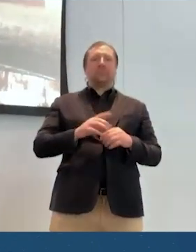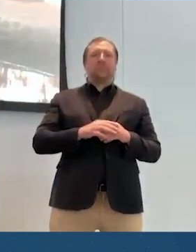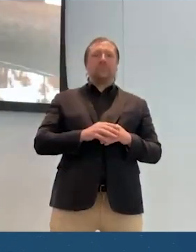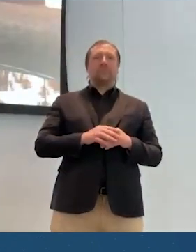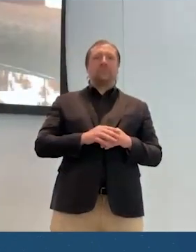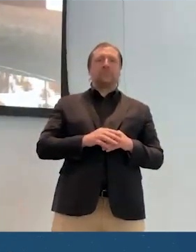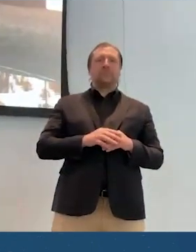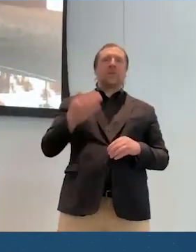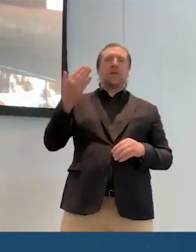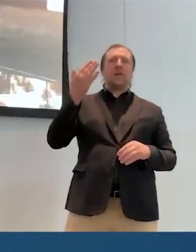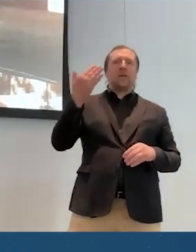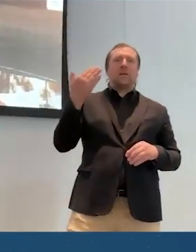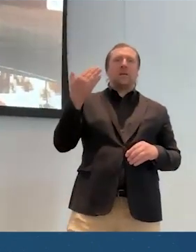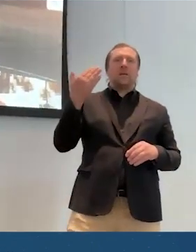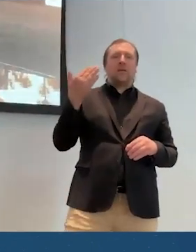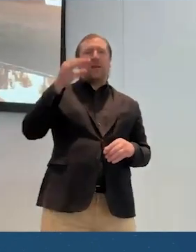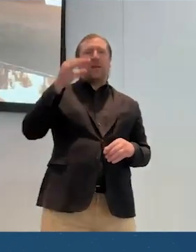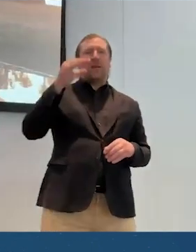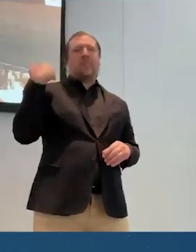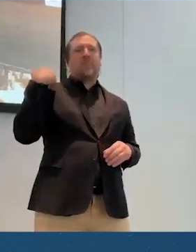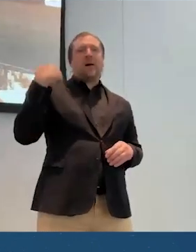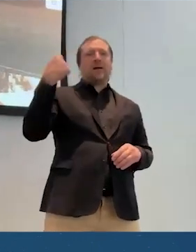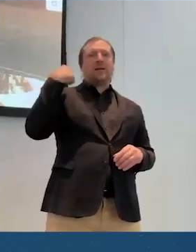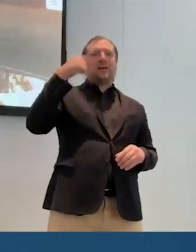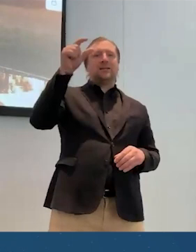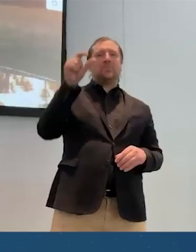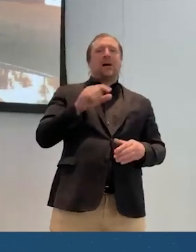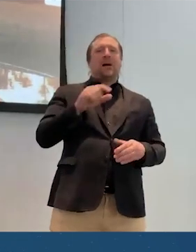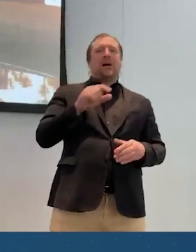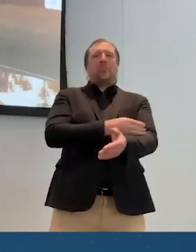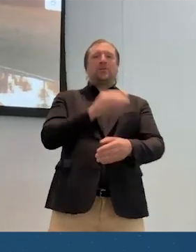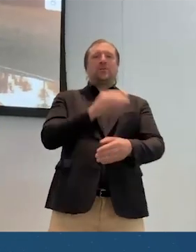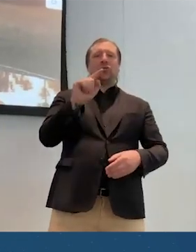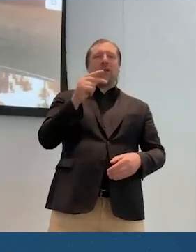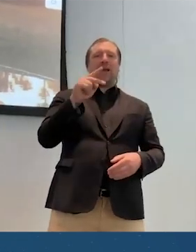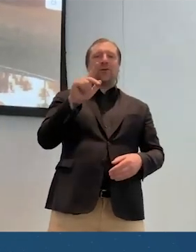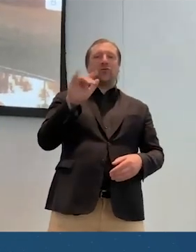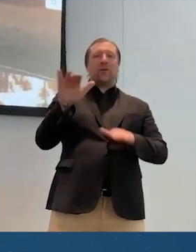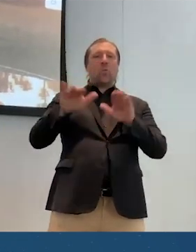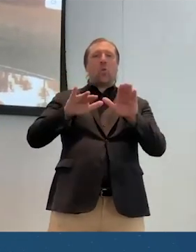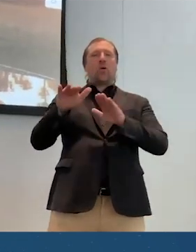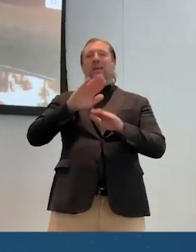not necessarily to replace my physical experiences that I've